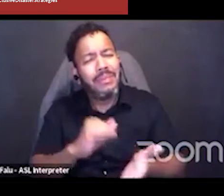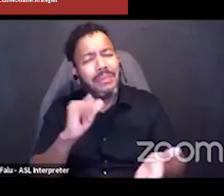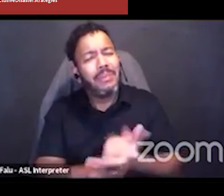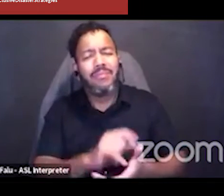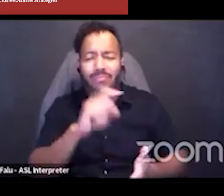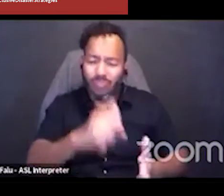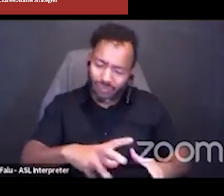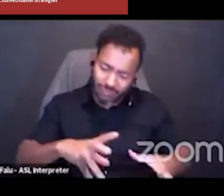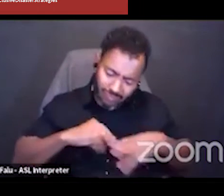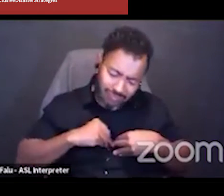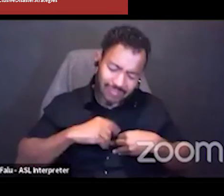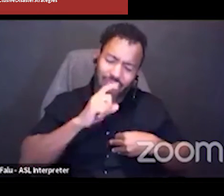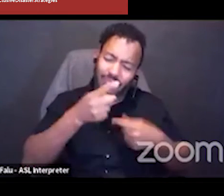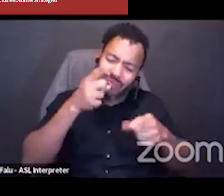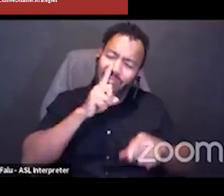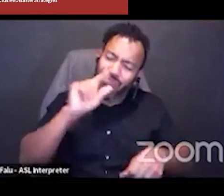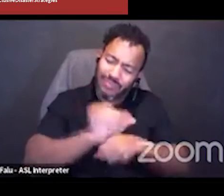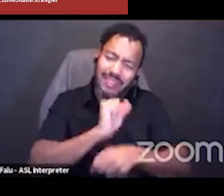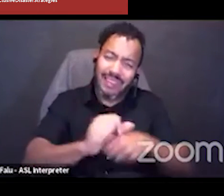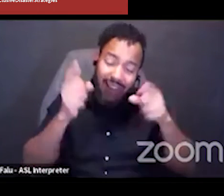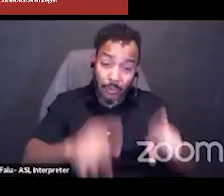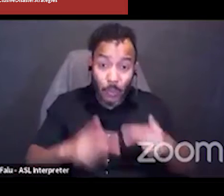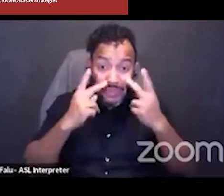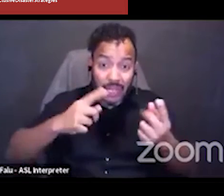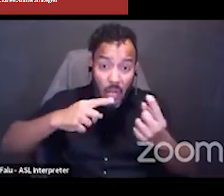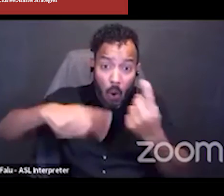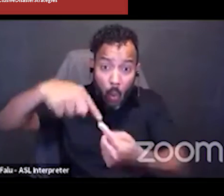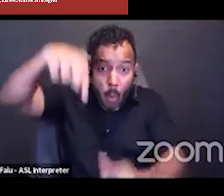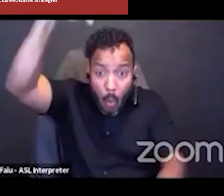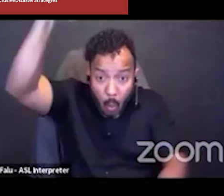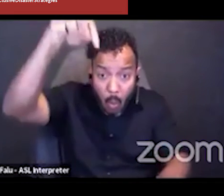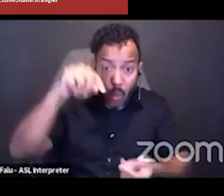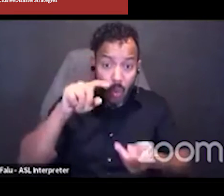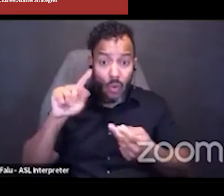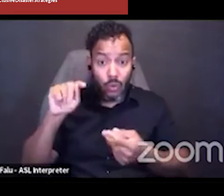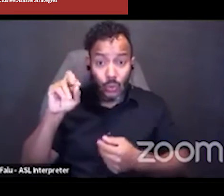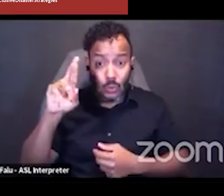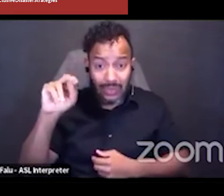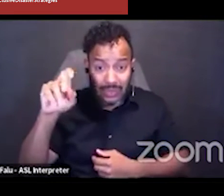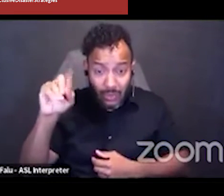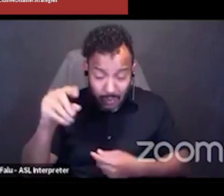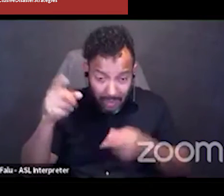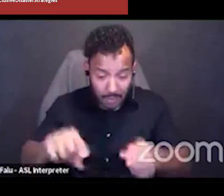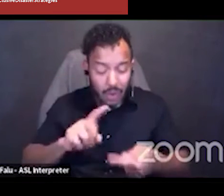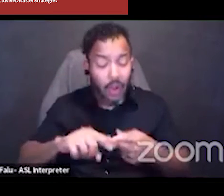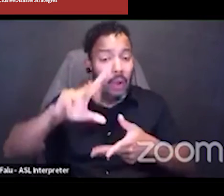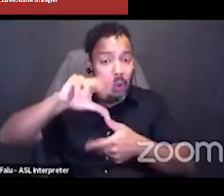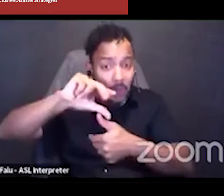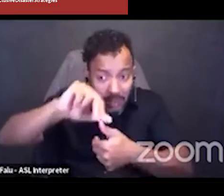We've had hurricanes, we have hurricanes on the way and much more and so just realizing